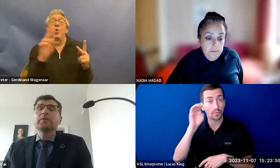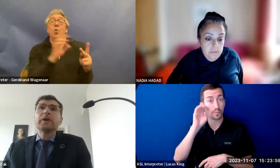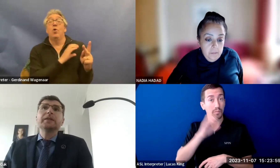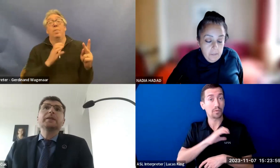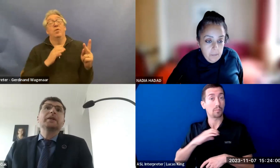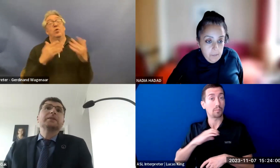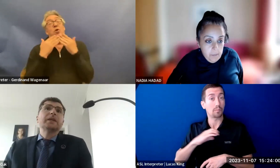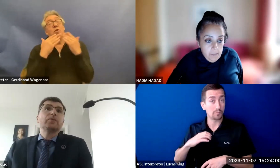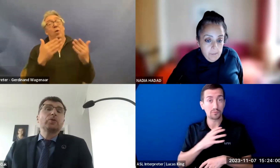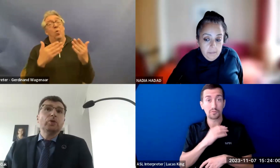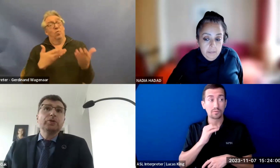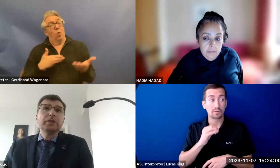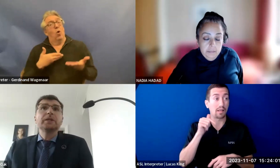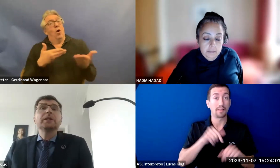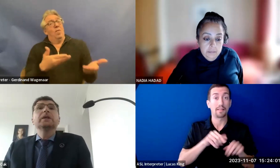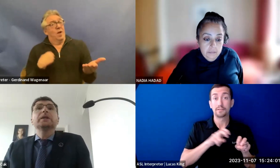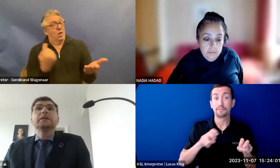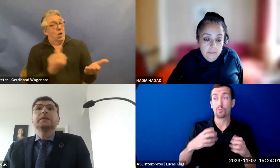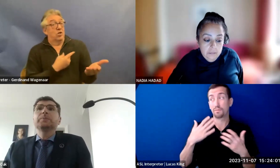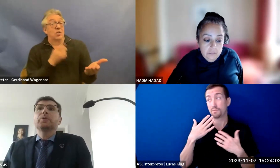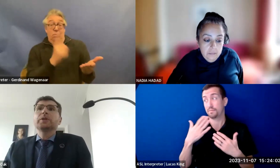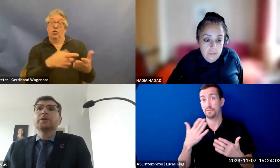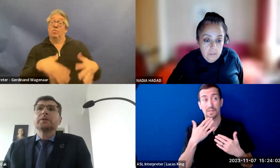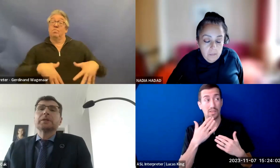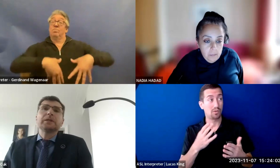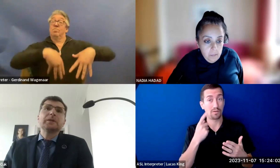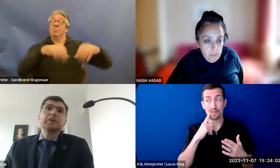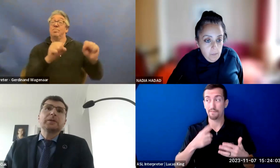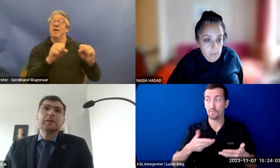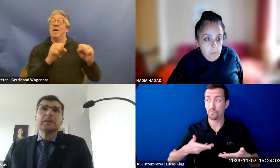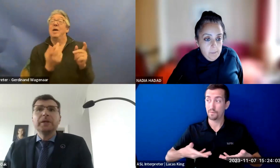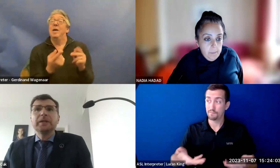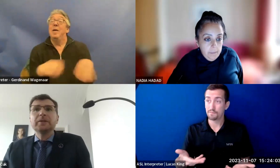for inviting us and hosting this important meeting.